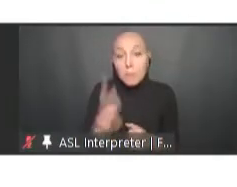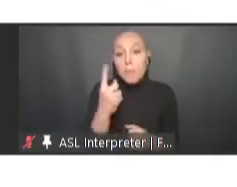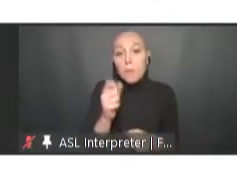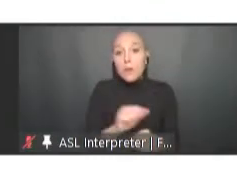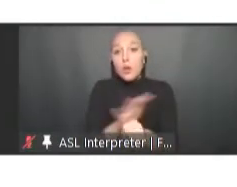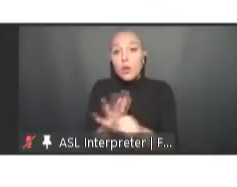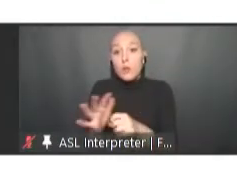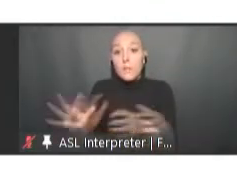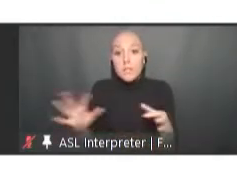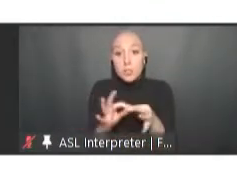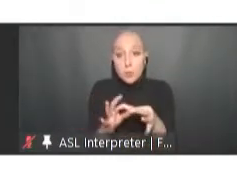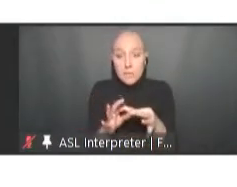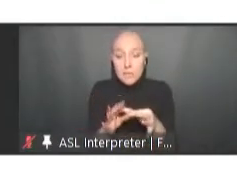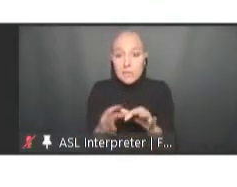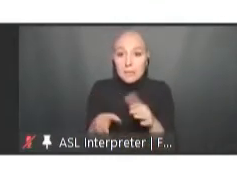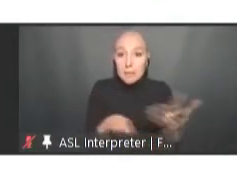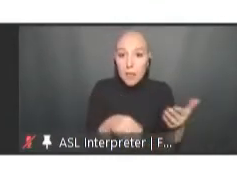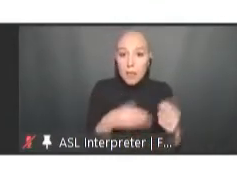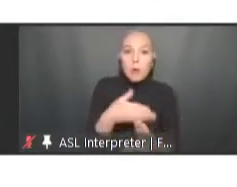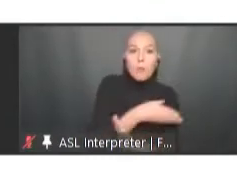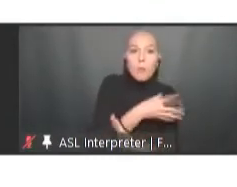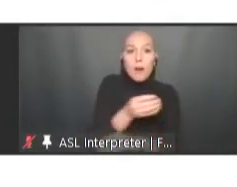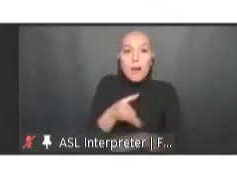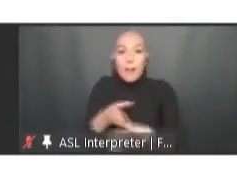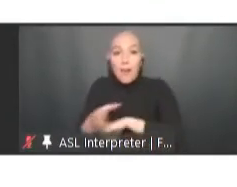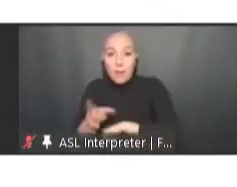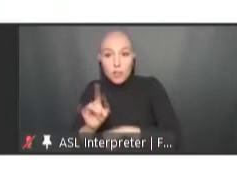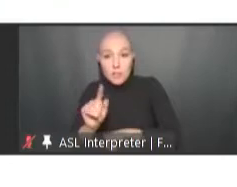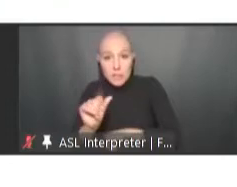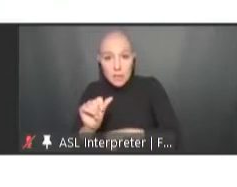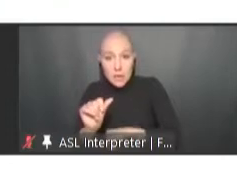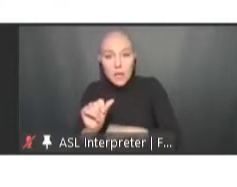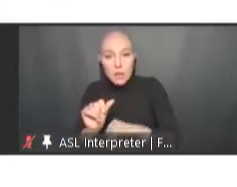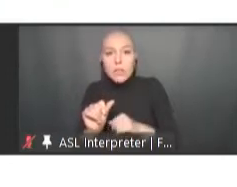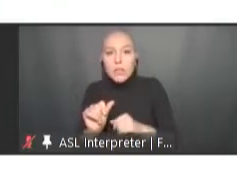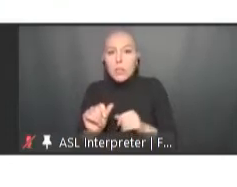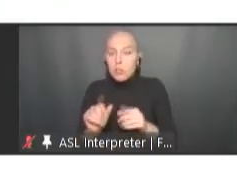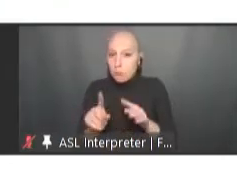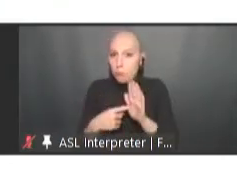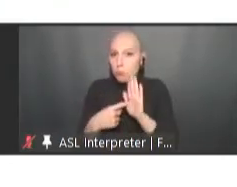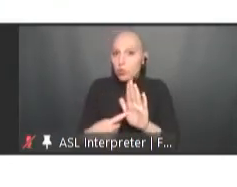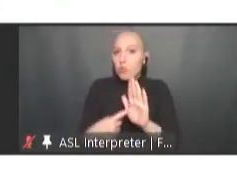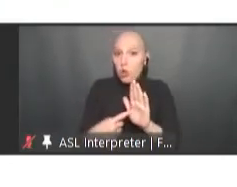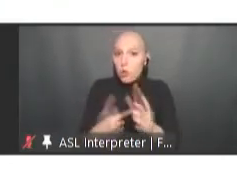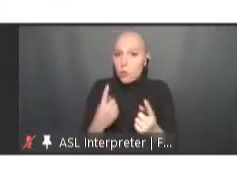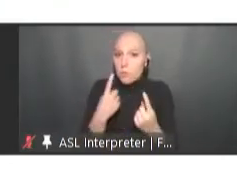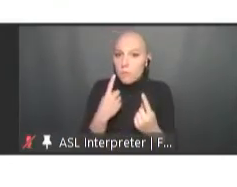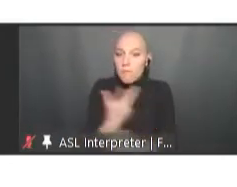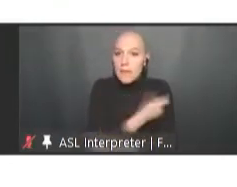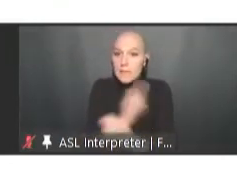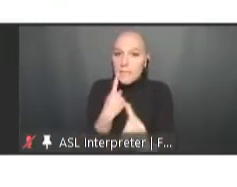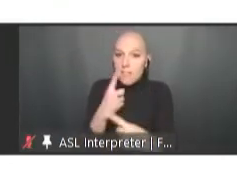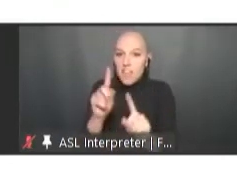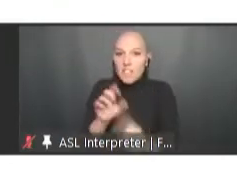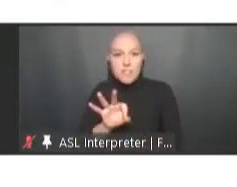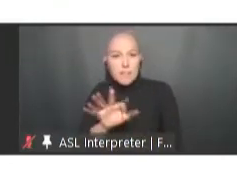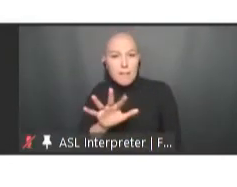the Delta emergence, which represented a VE of 94 to 95 percent. Next slide.